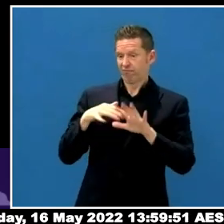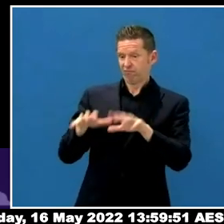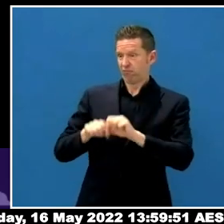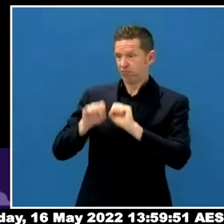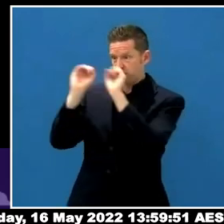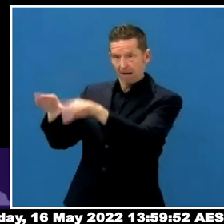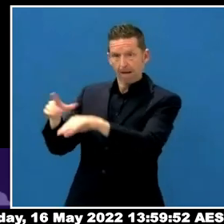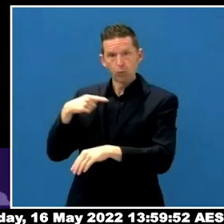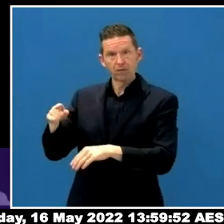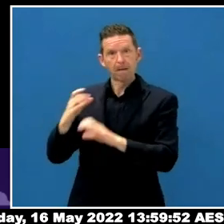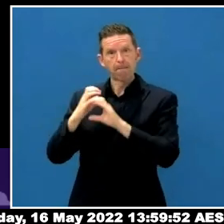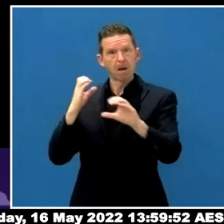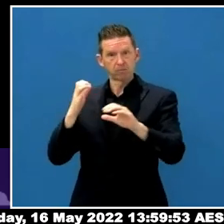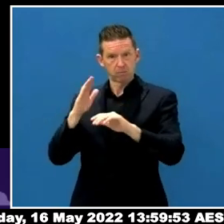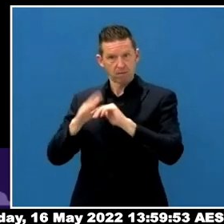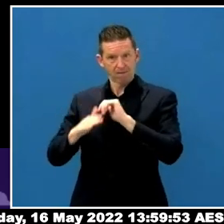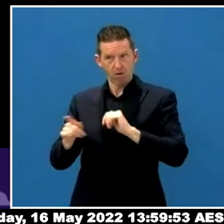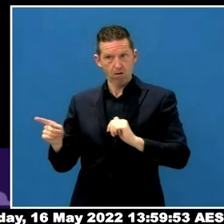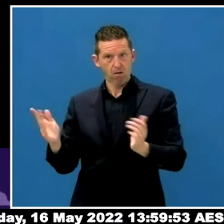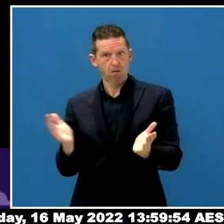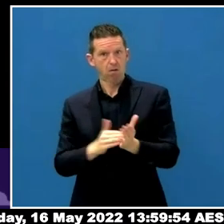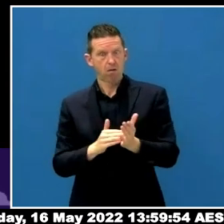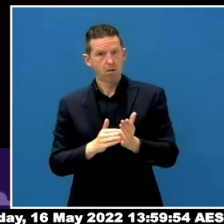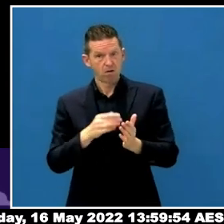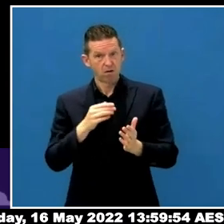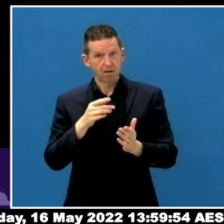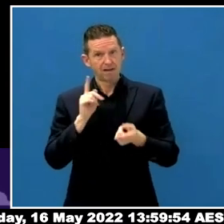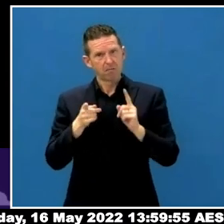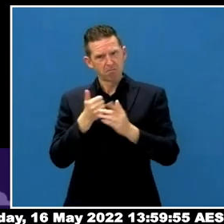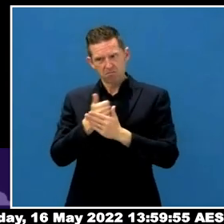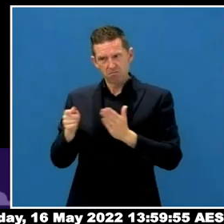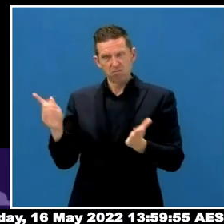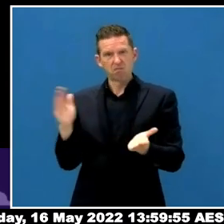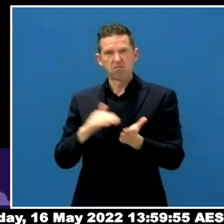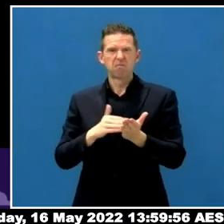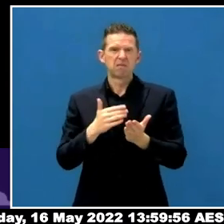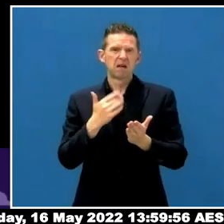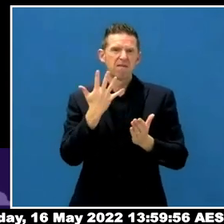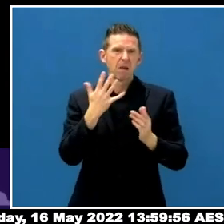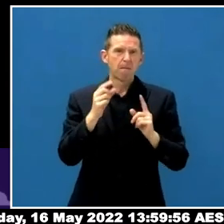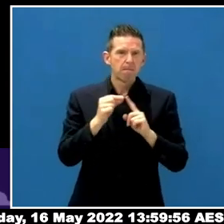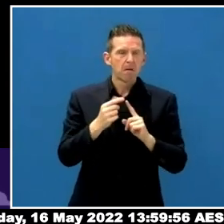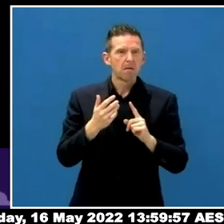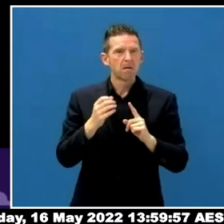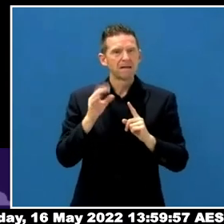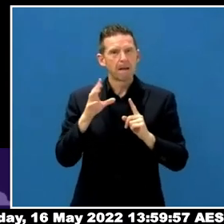Often the bus would show up at five past, 10 past 2, and it's like, you're supposed to be